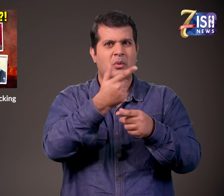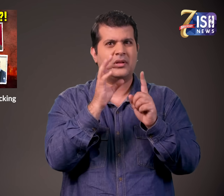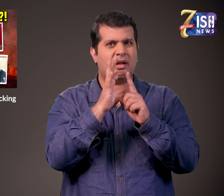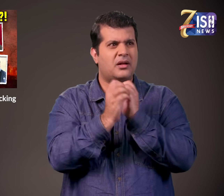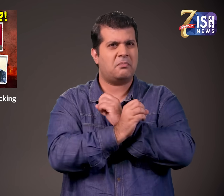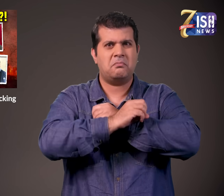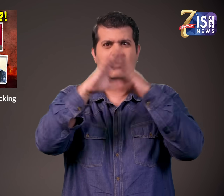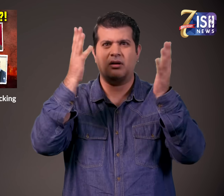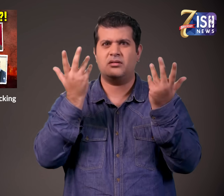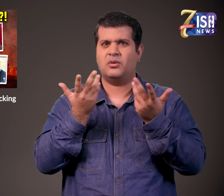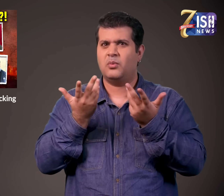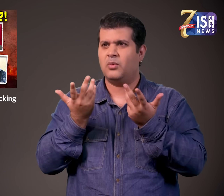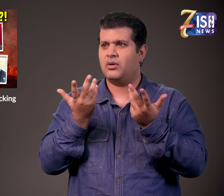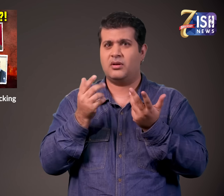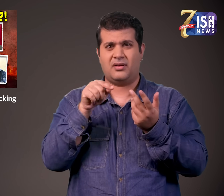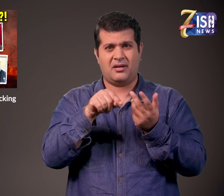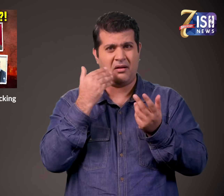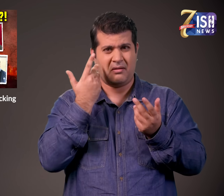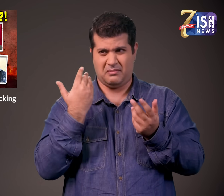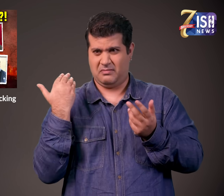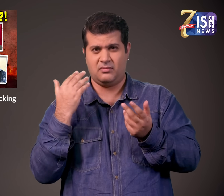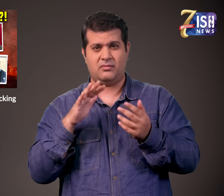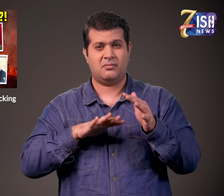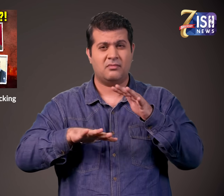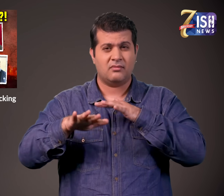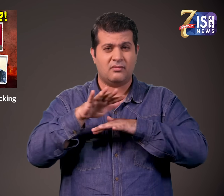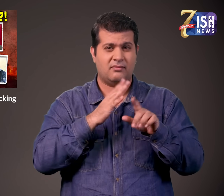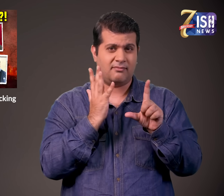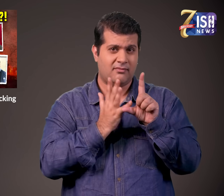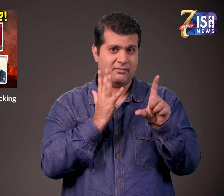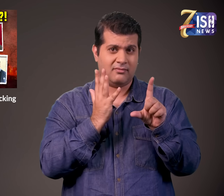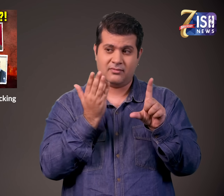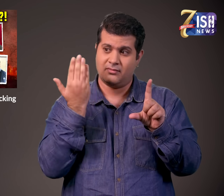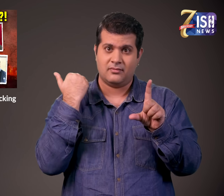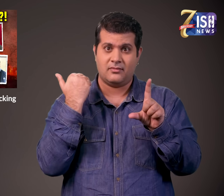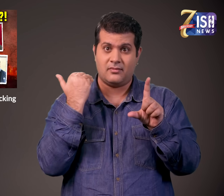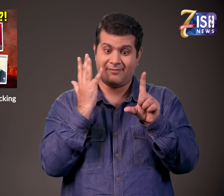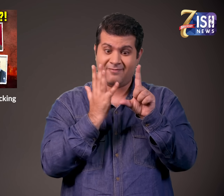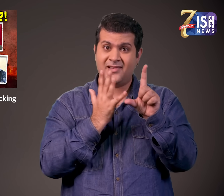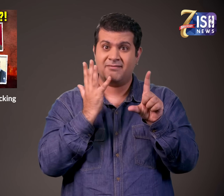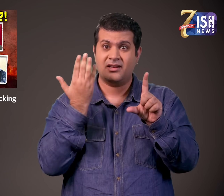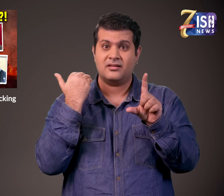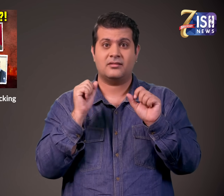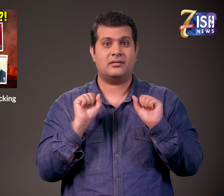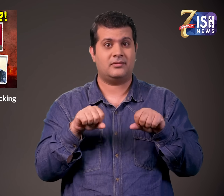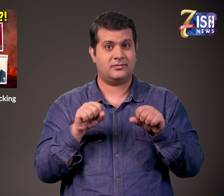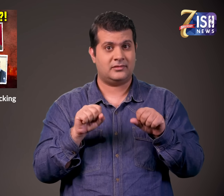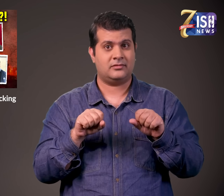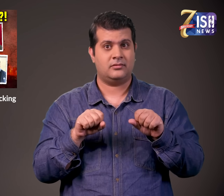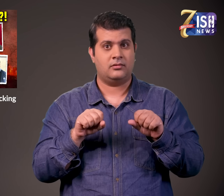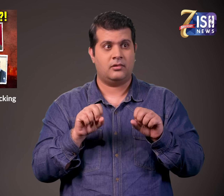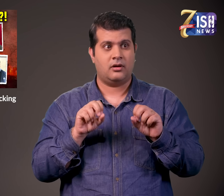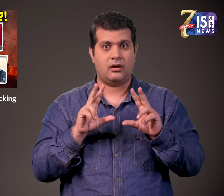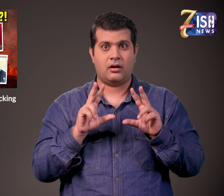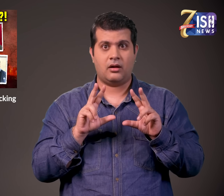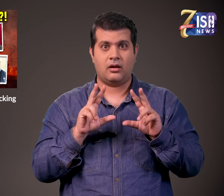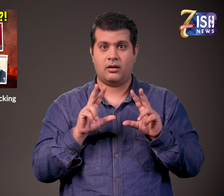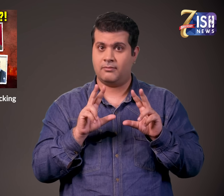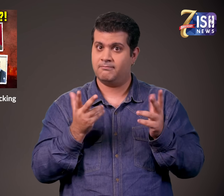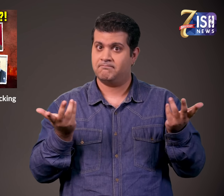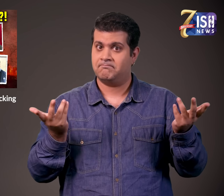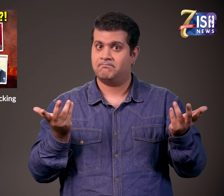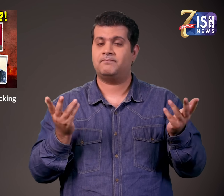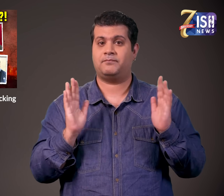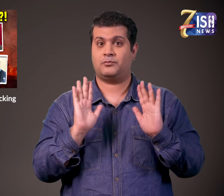This was being planned from past 5 years. Yes! Shocking!